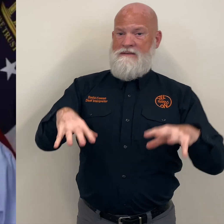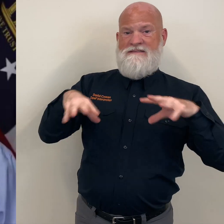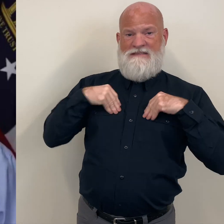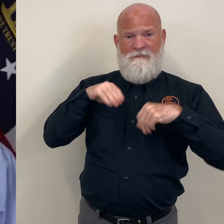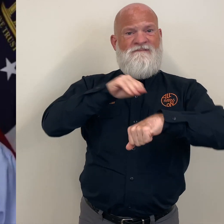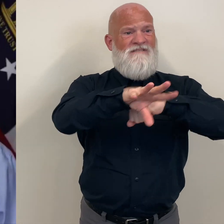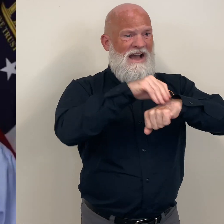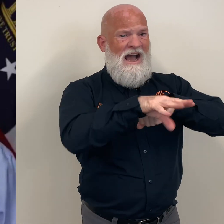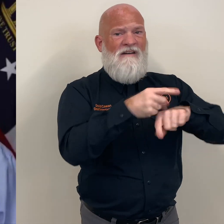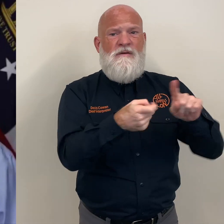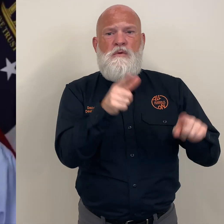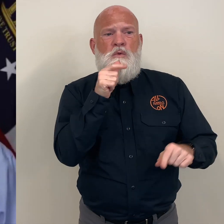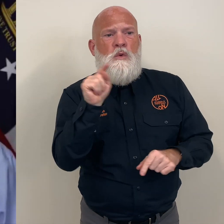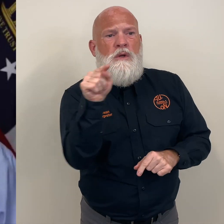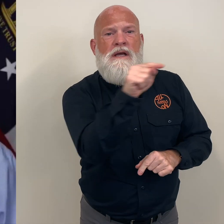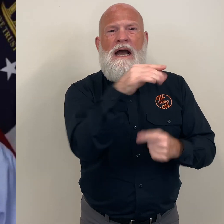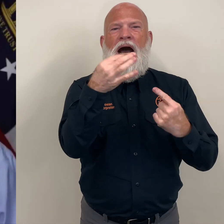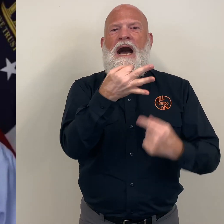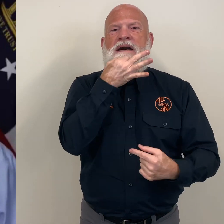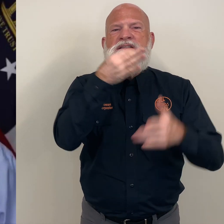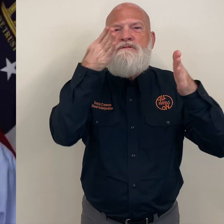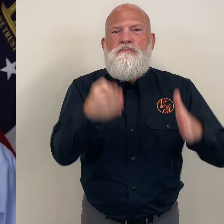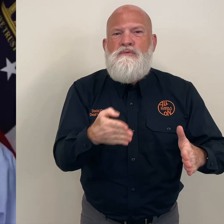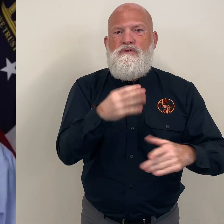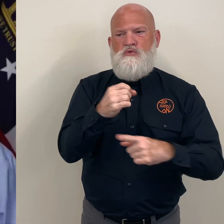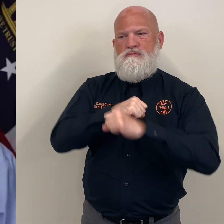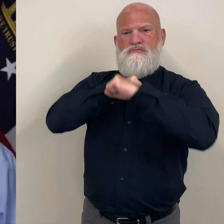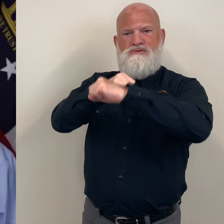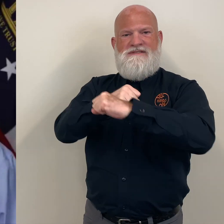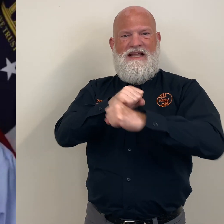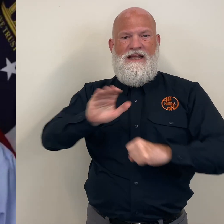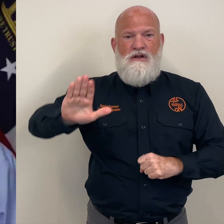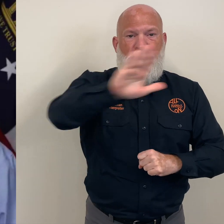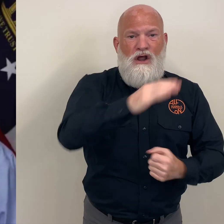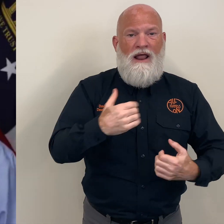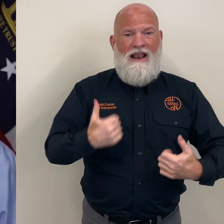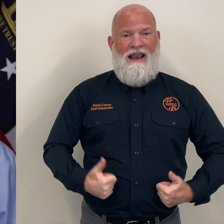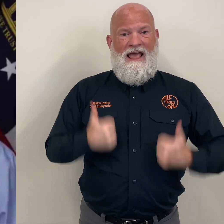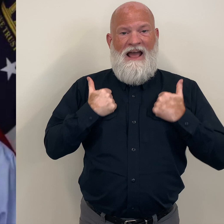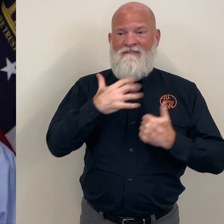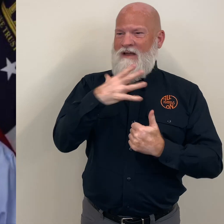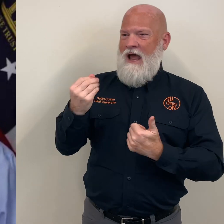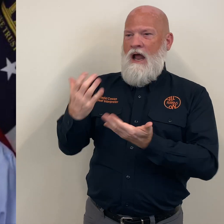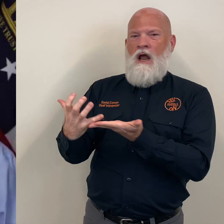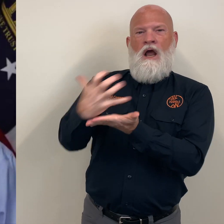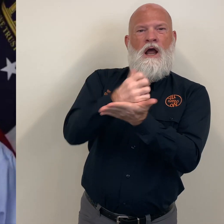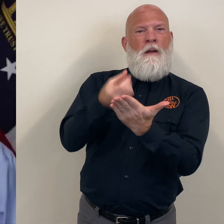protect the lives and the livelihoods of our people, I will formally extend our